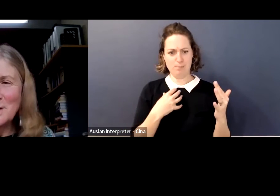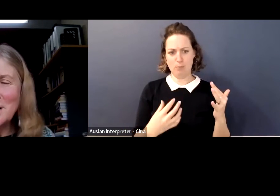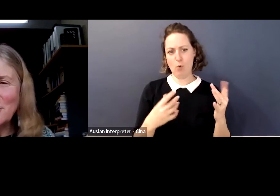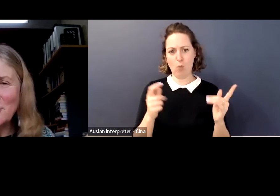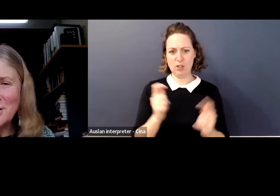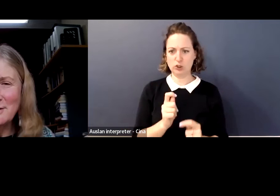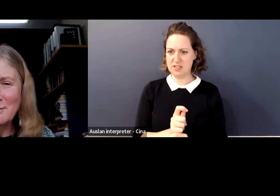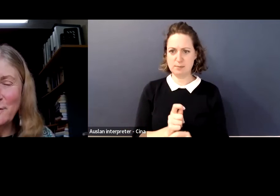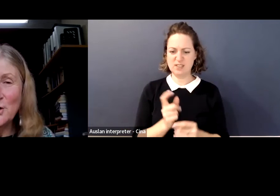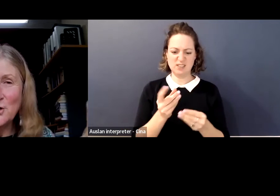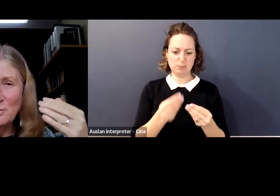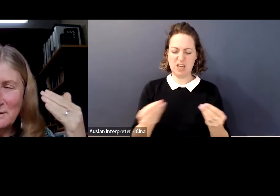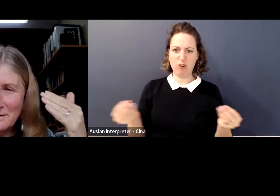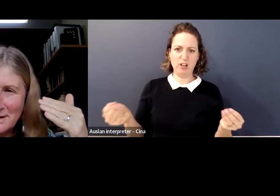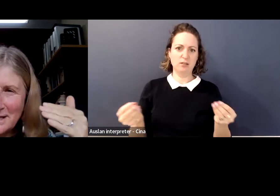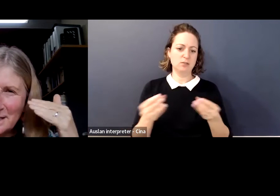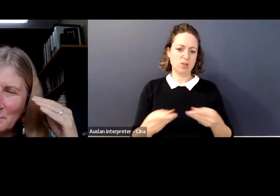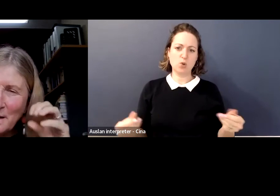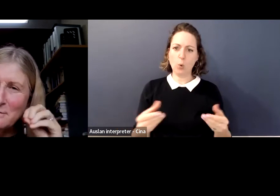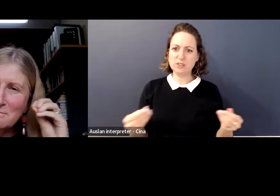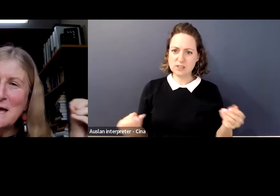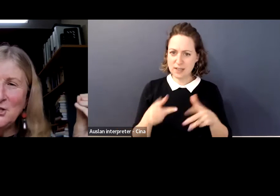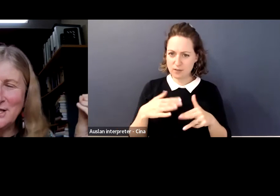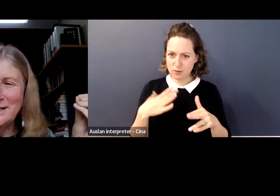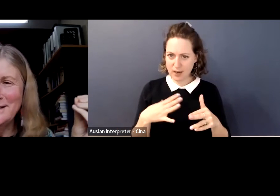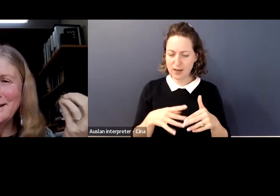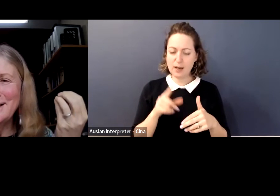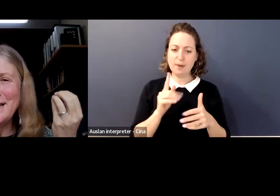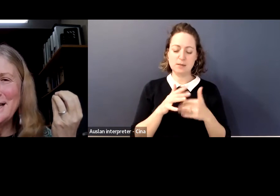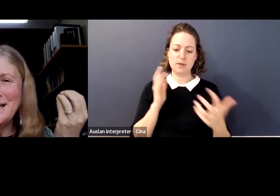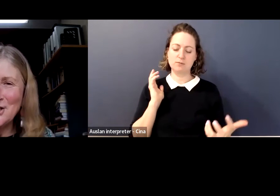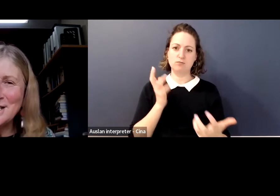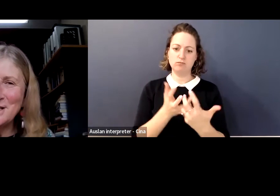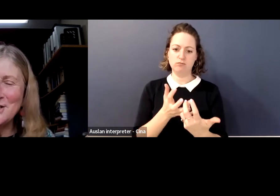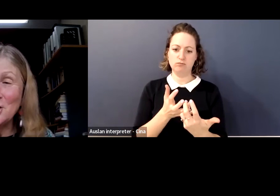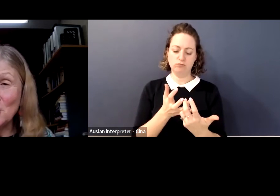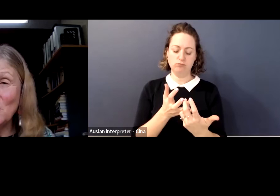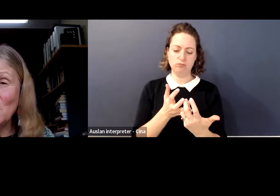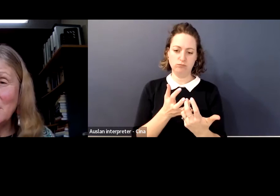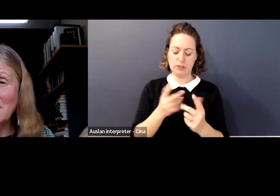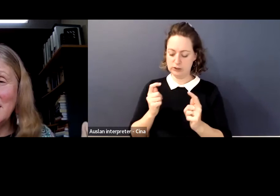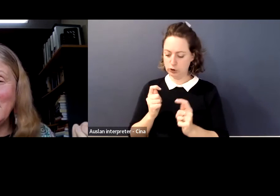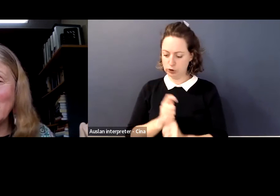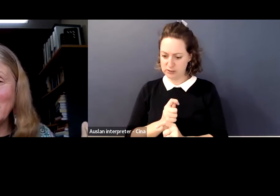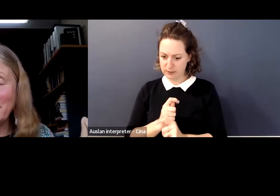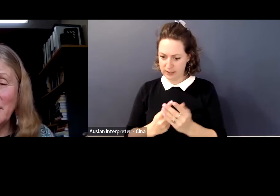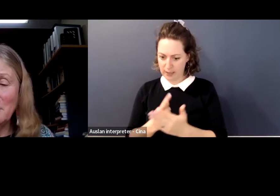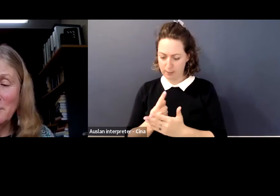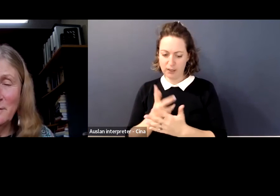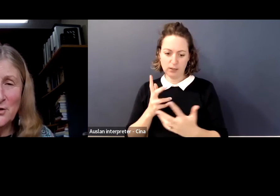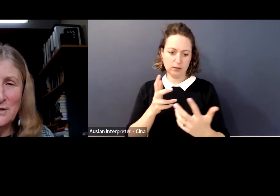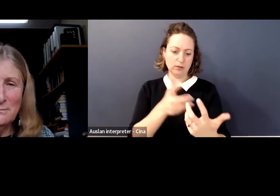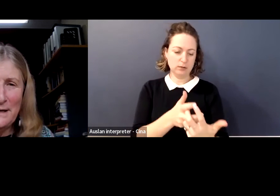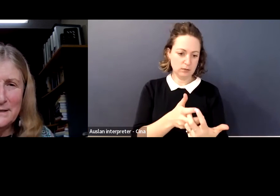material to refer to, but it's about matching the adjustment to the area of functional impact.